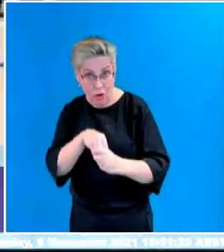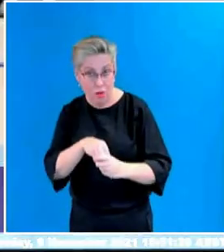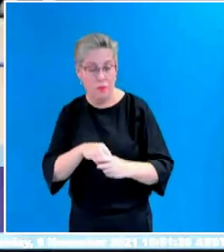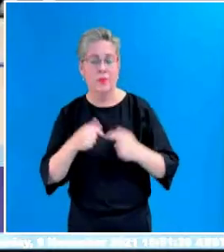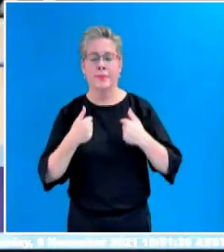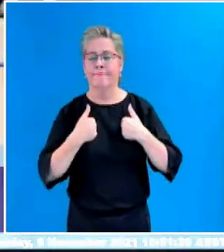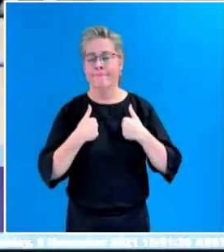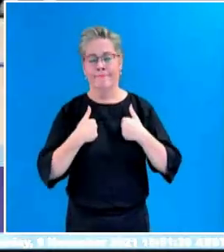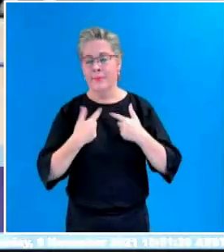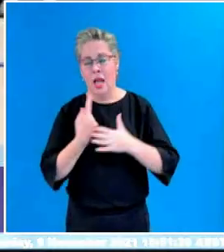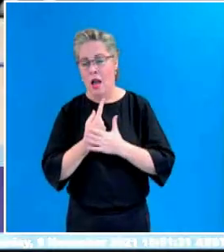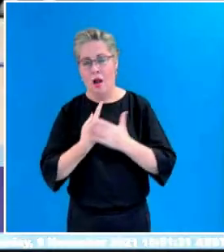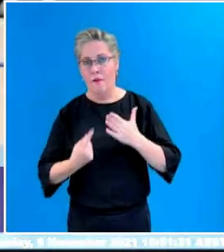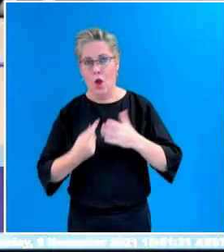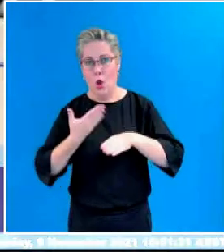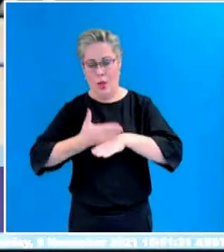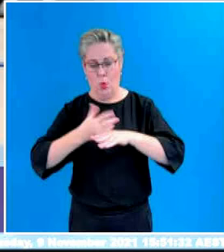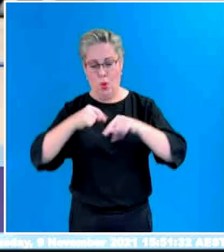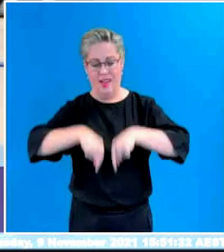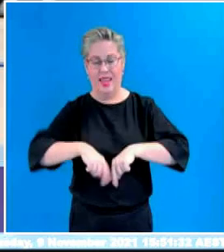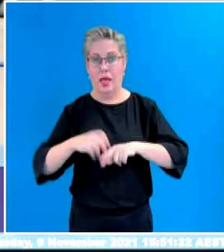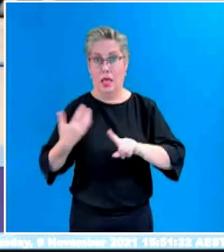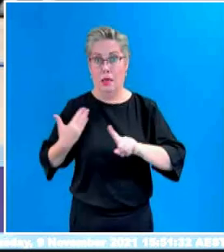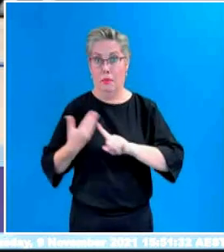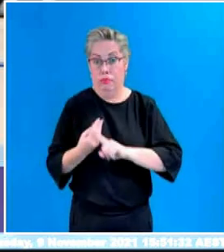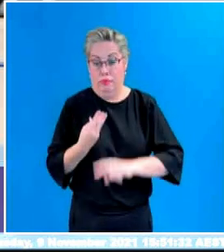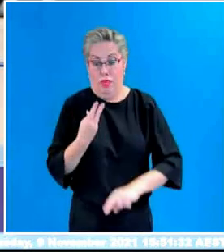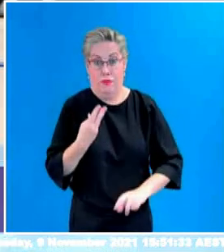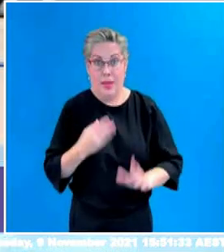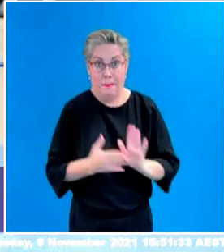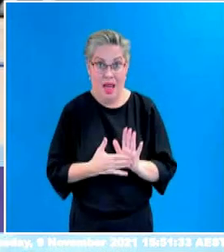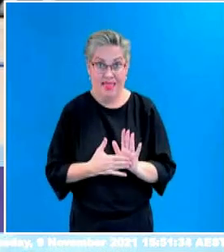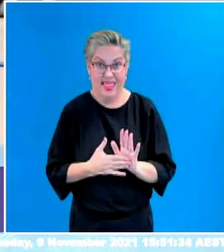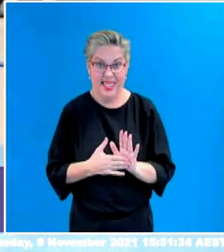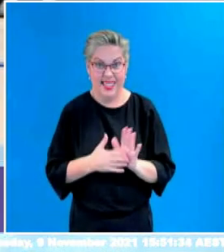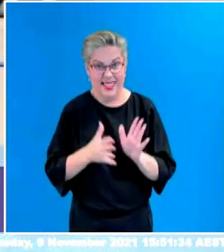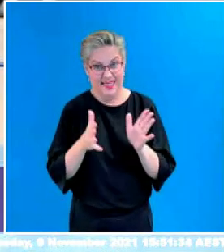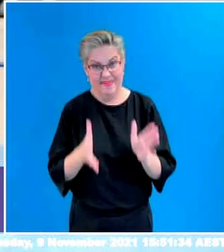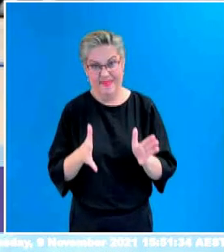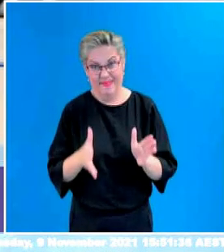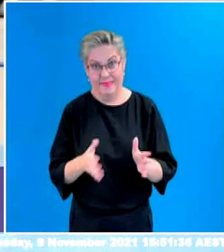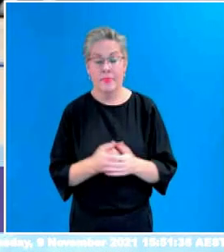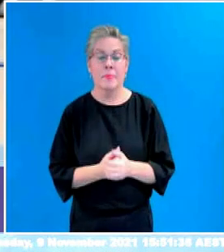But I think it goes to some of the issues that Mr Walter talked about, the